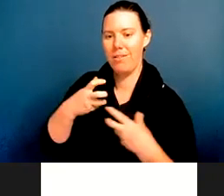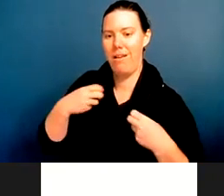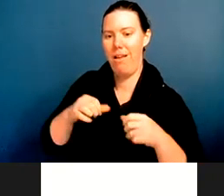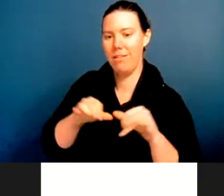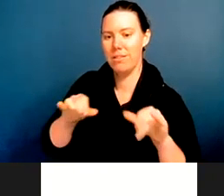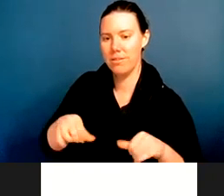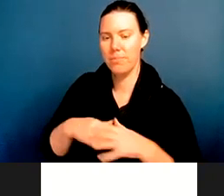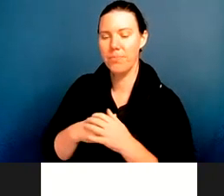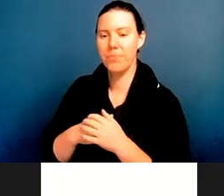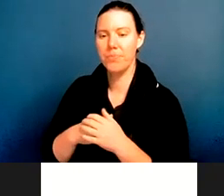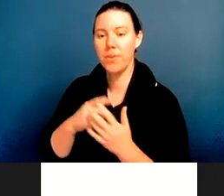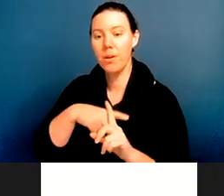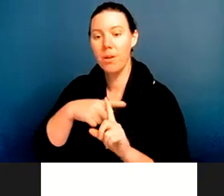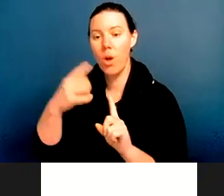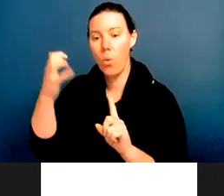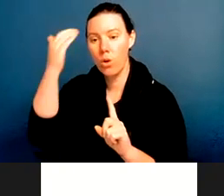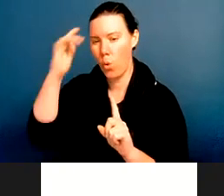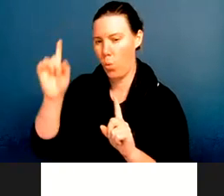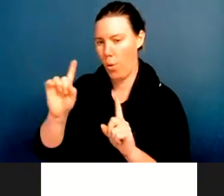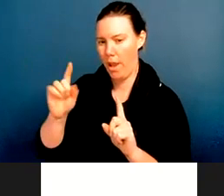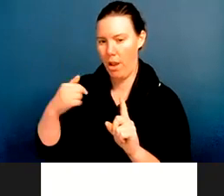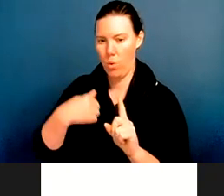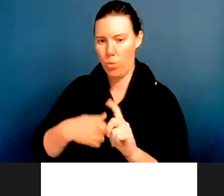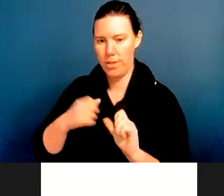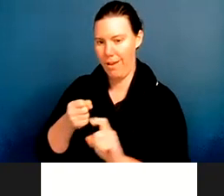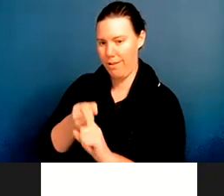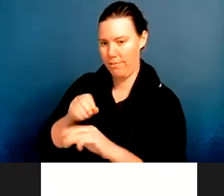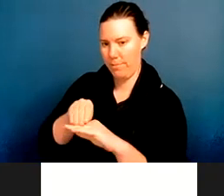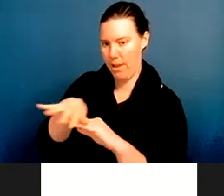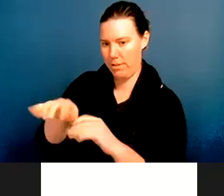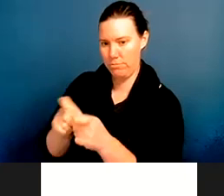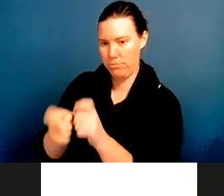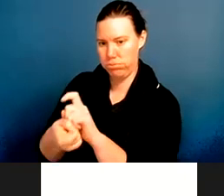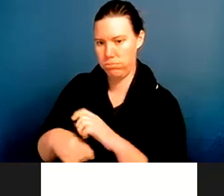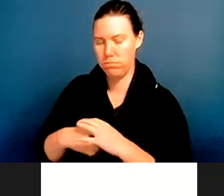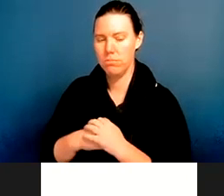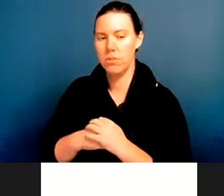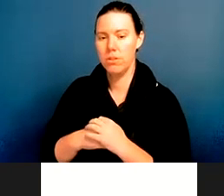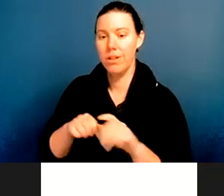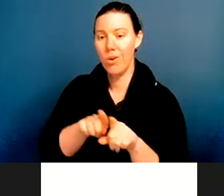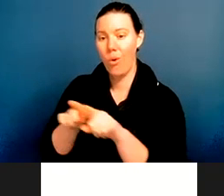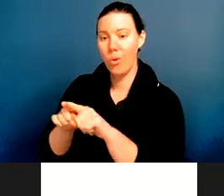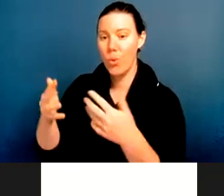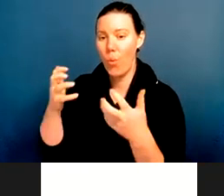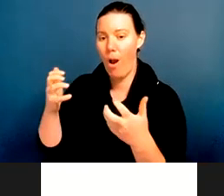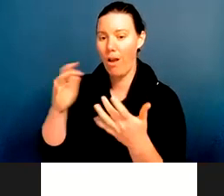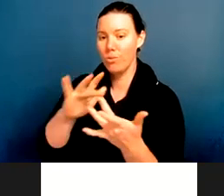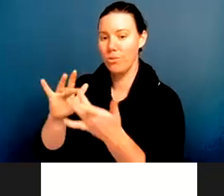and we wanna reach out to a group of individuals that DOH usually does not hear from. And so these listening sessions